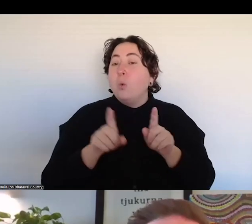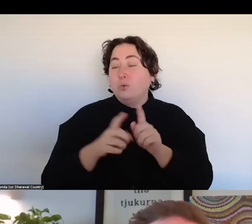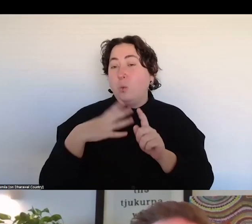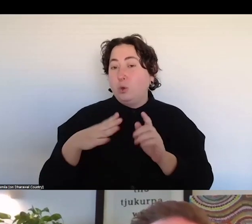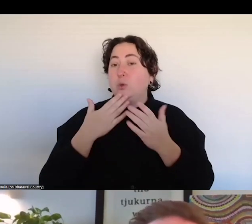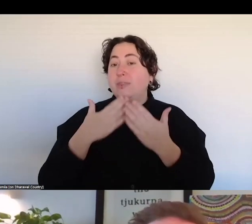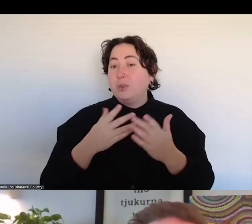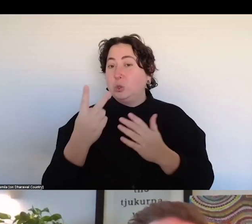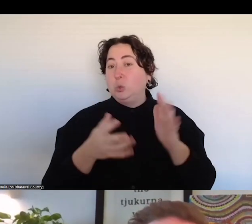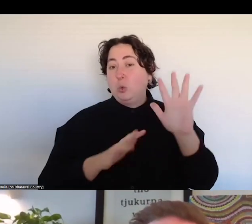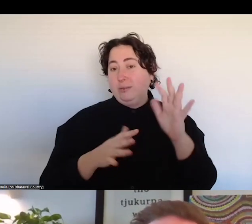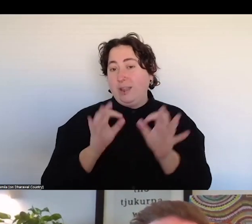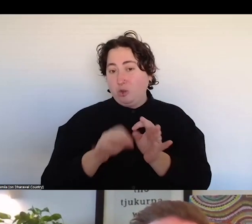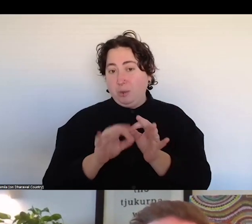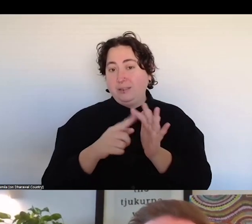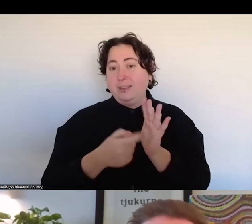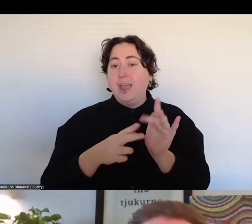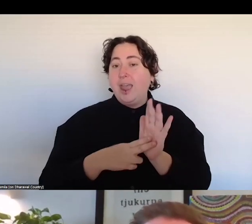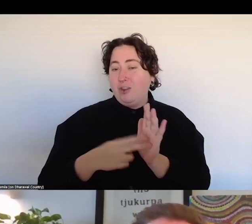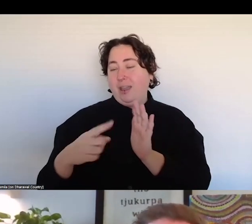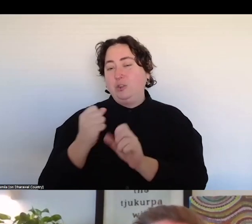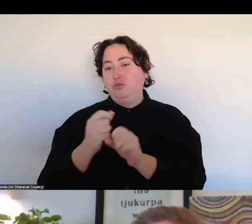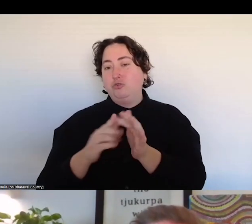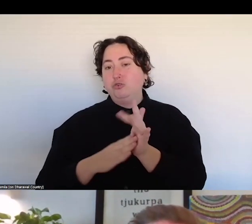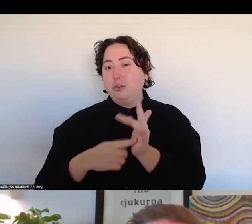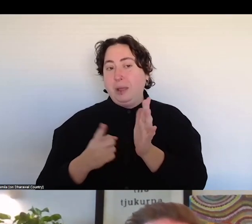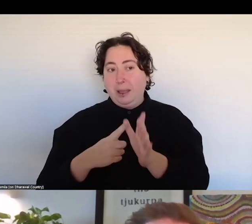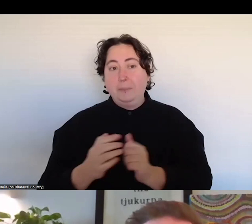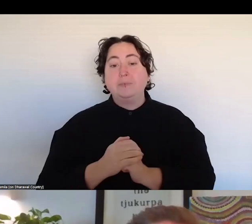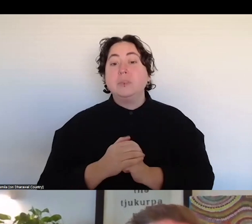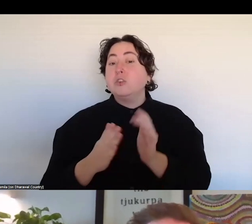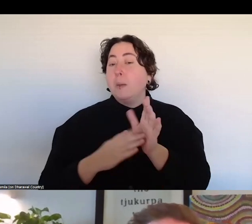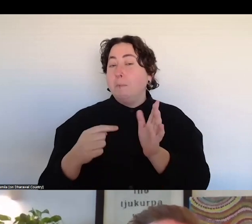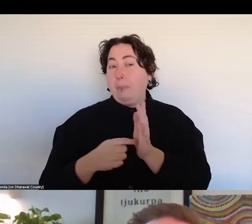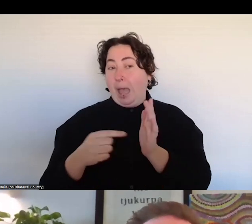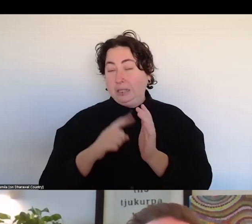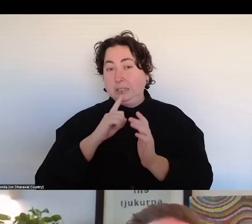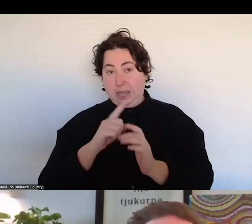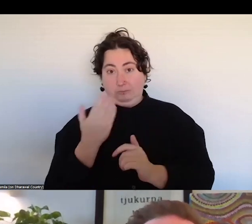Auslan interpreters for the webinar. We will shift gears a little now from the